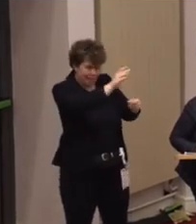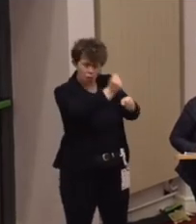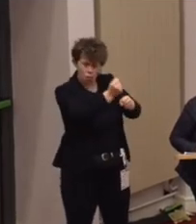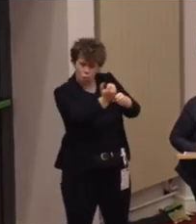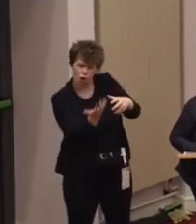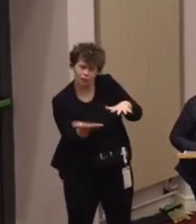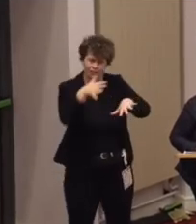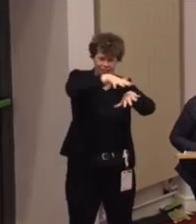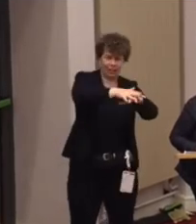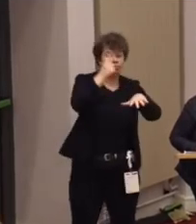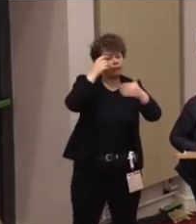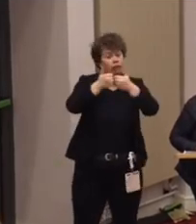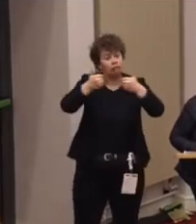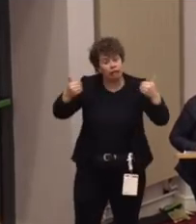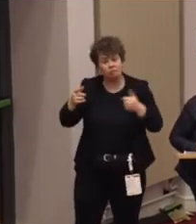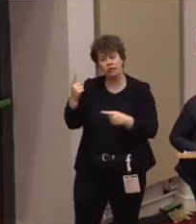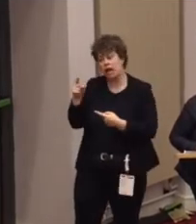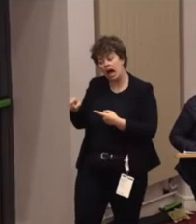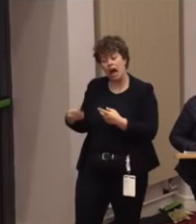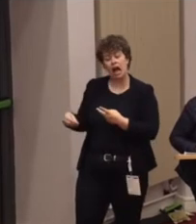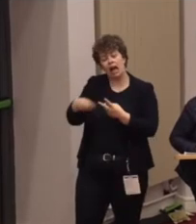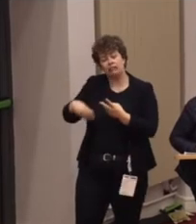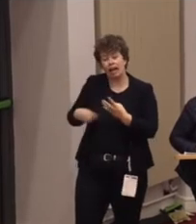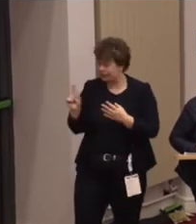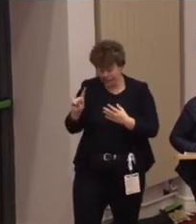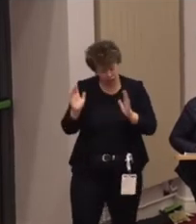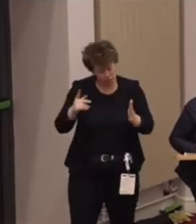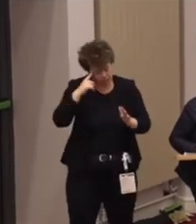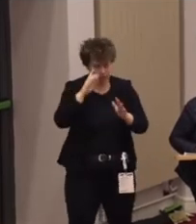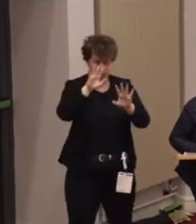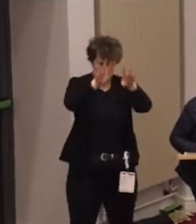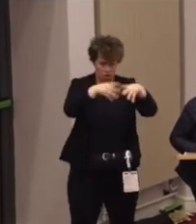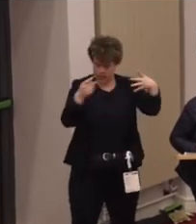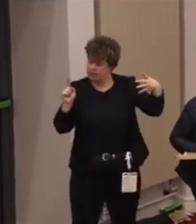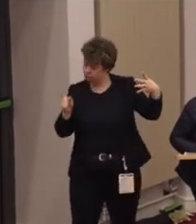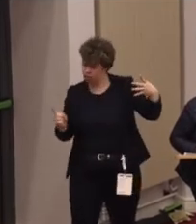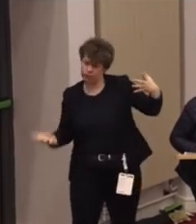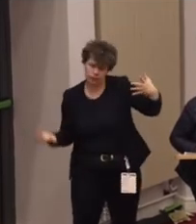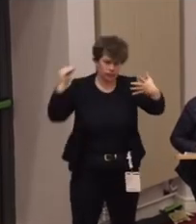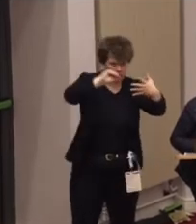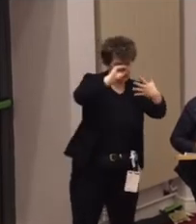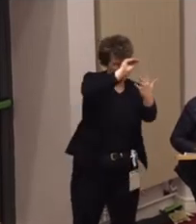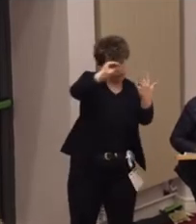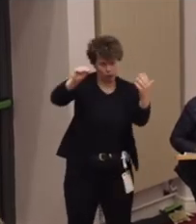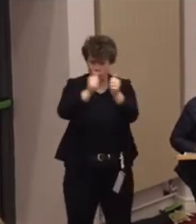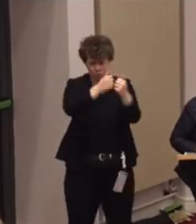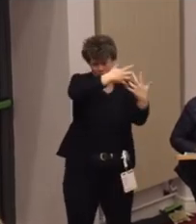conflict crises, disaster, marginalised groups, priorities, and their response and (indiscernible)